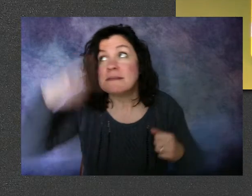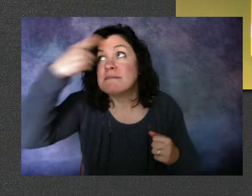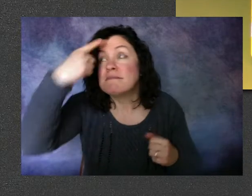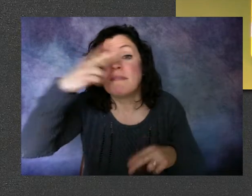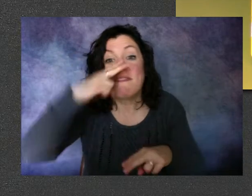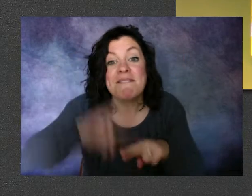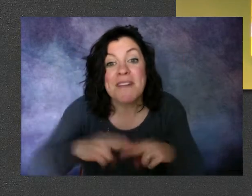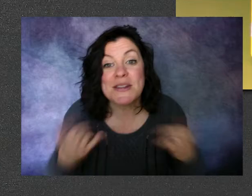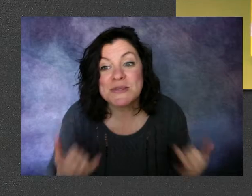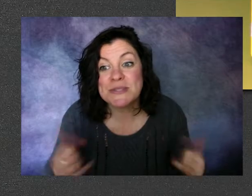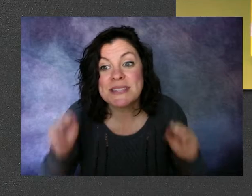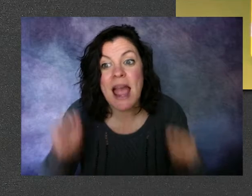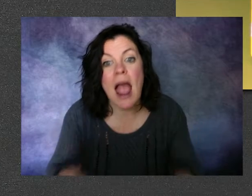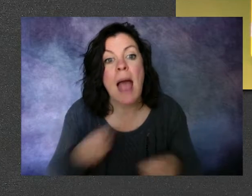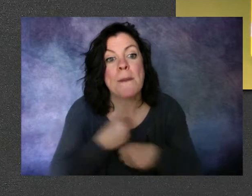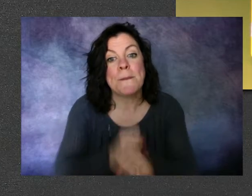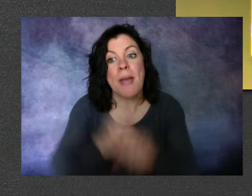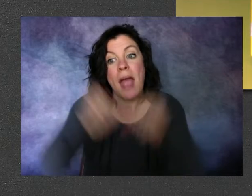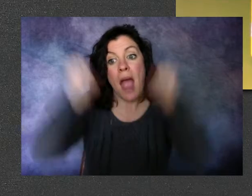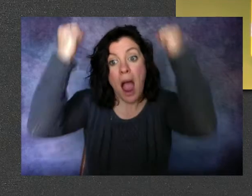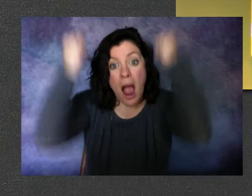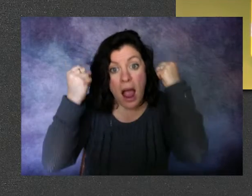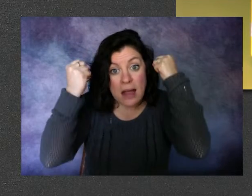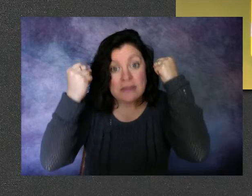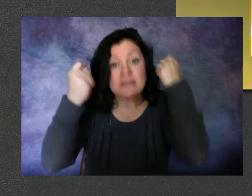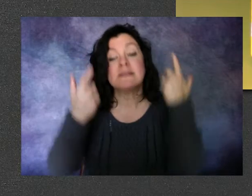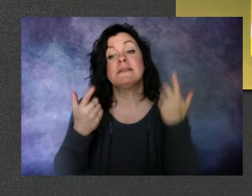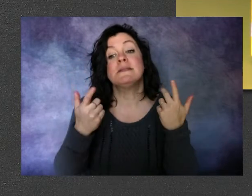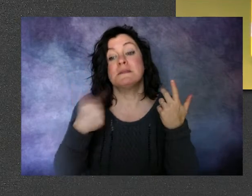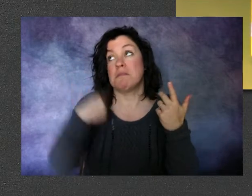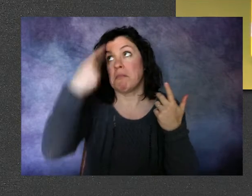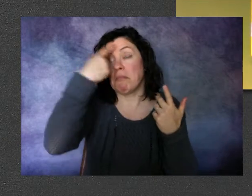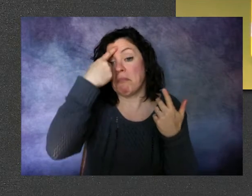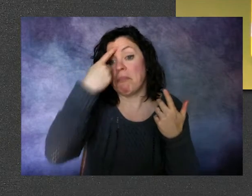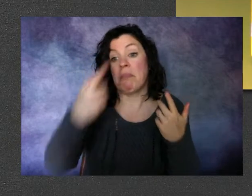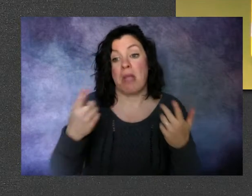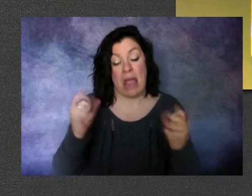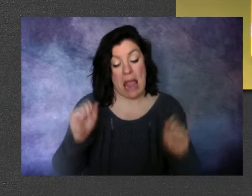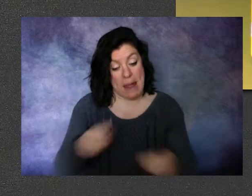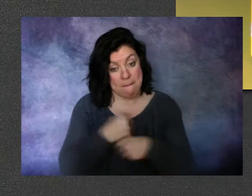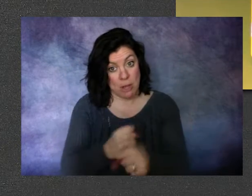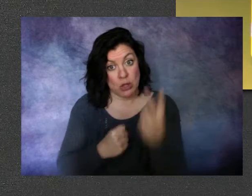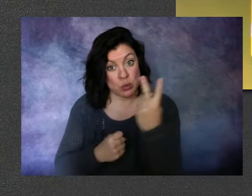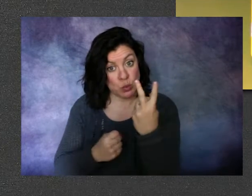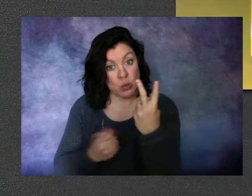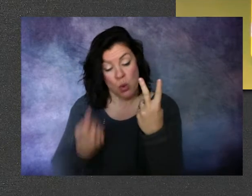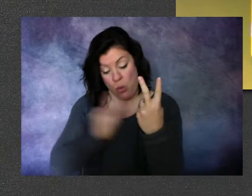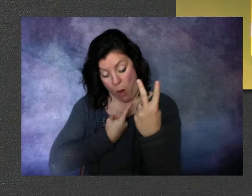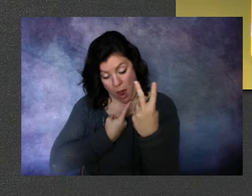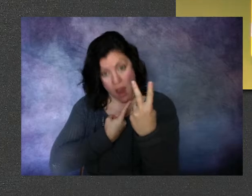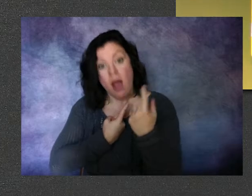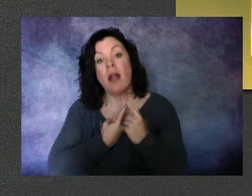And even if you wanted to make two of them and give them to your best friend and one for you, so you could have matching hats.